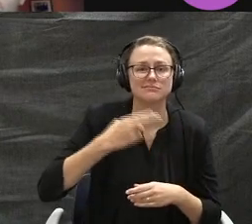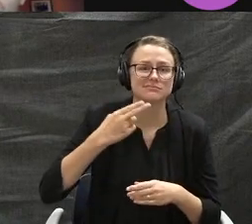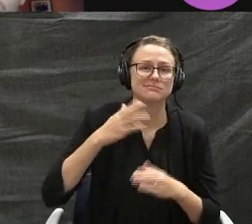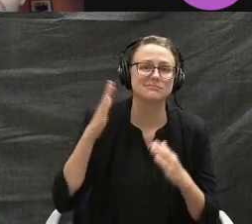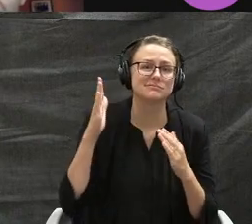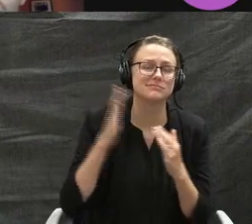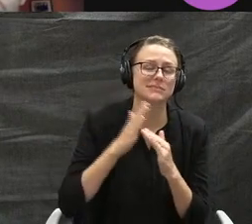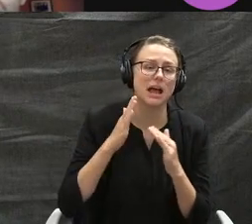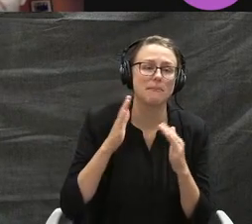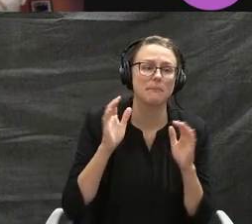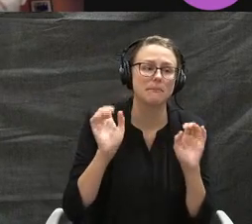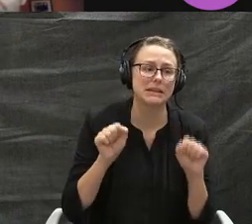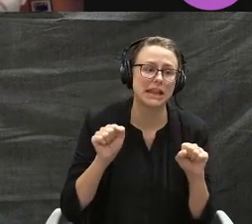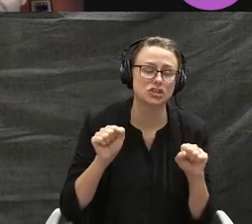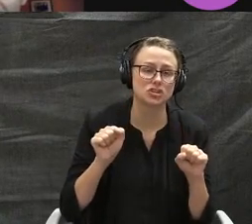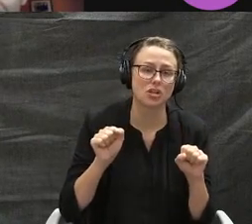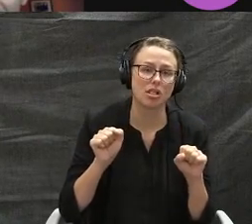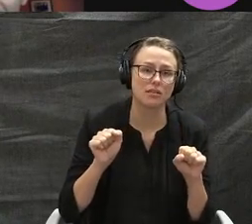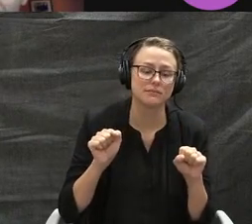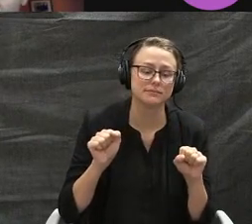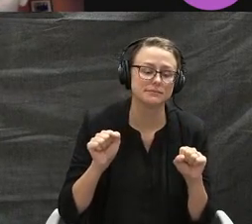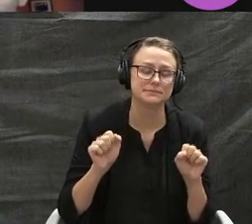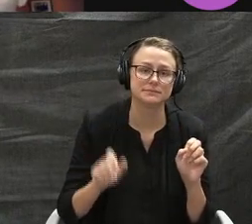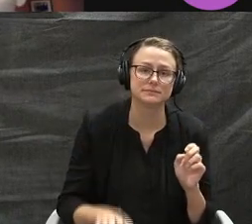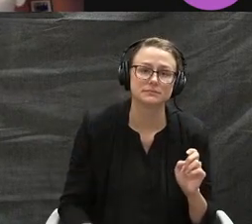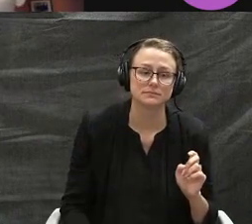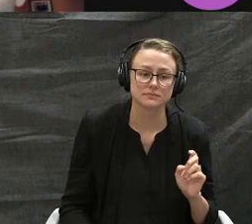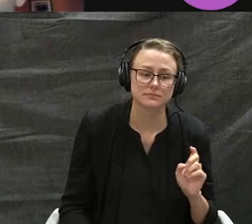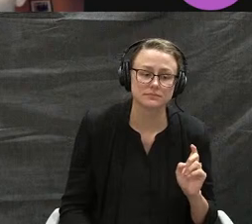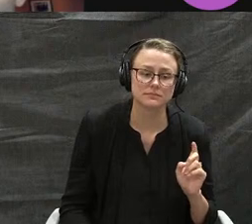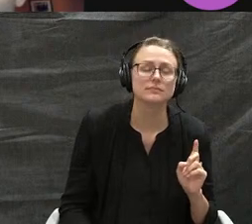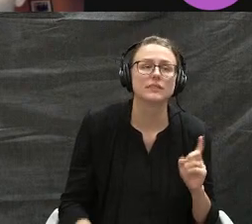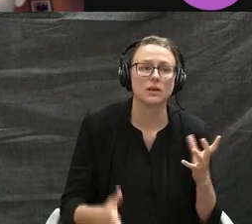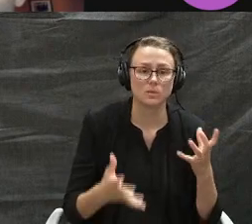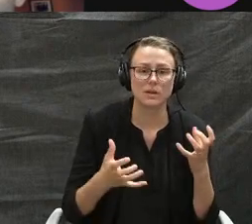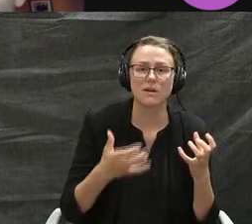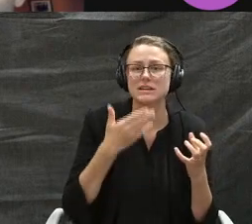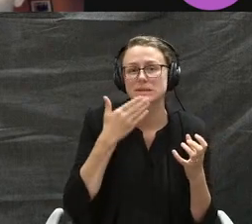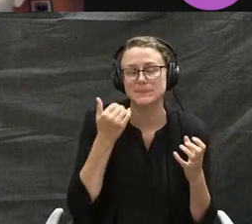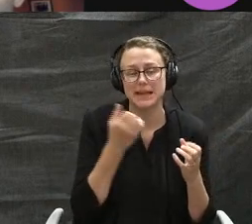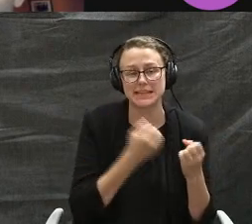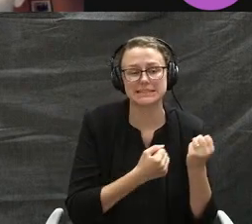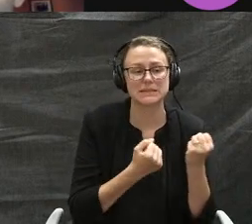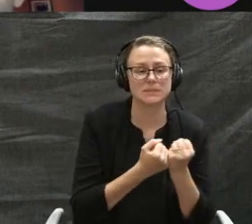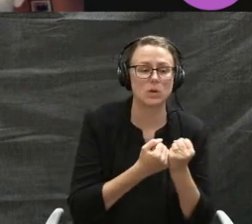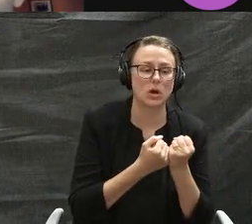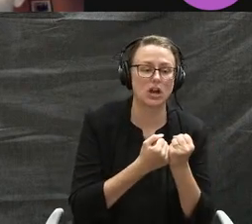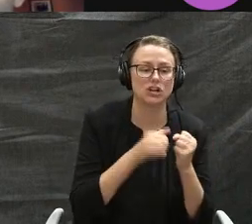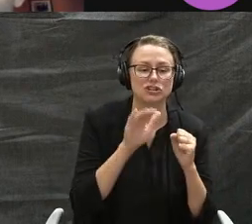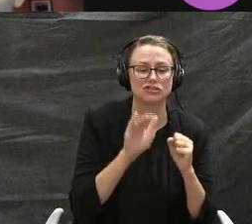educational problem. Process and neither the families will. Best supporting child centered. Excellent.